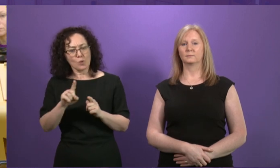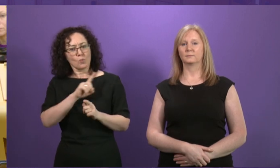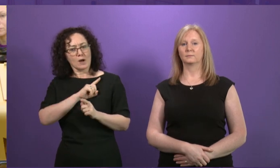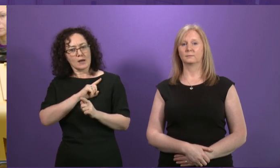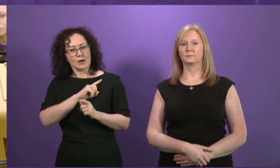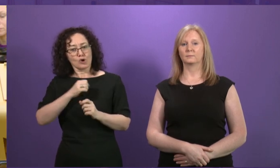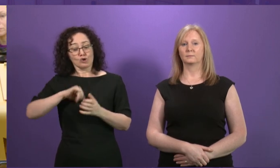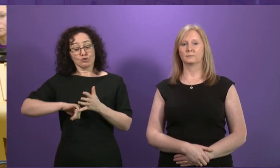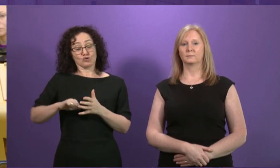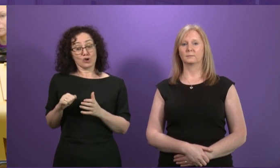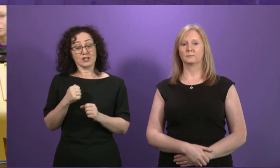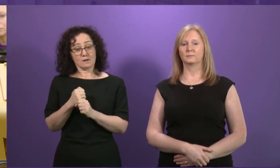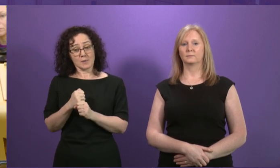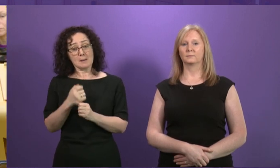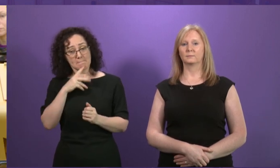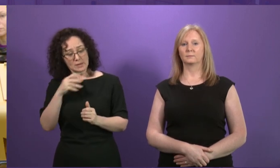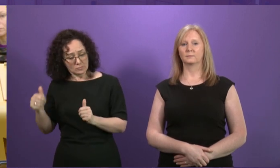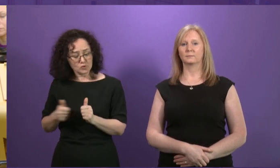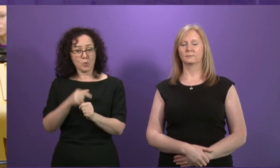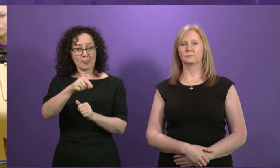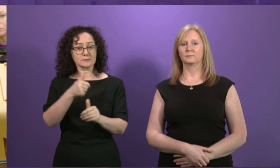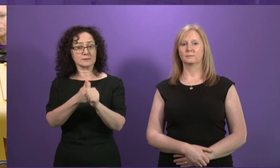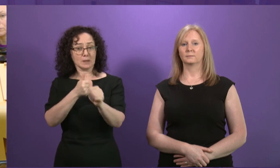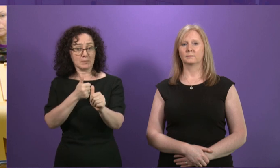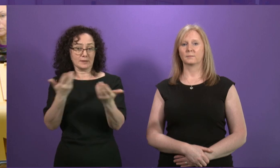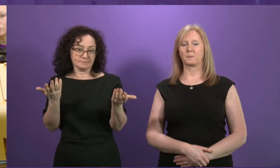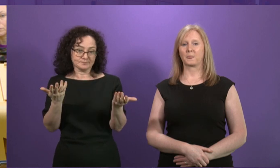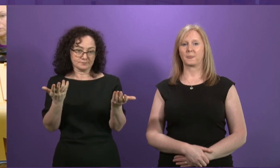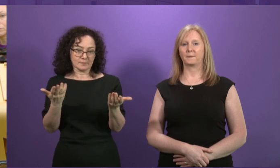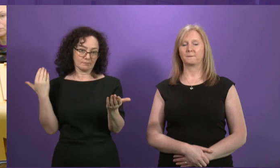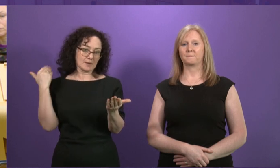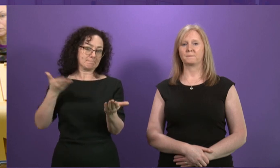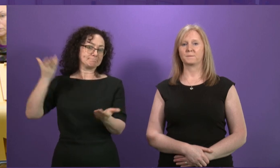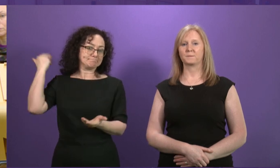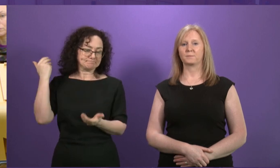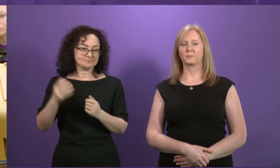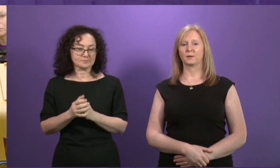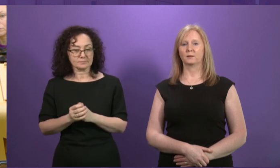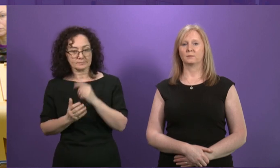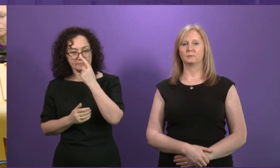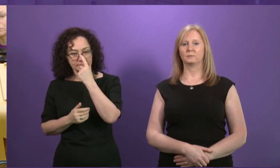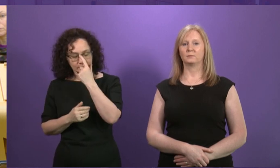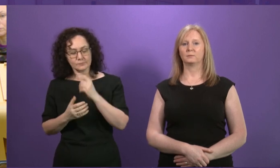Although there are big challenges for the Fife yards, we had the good news about the Arnish yard earlier this week.